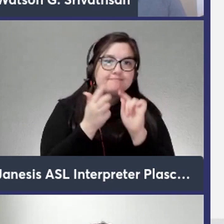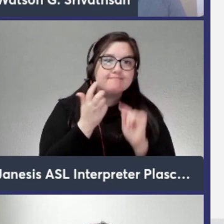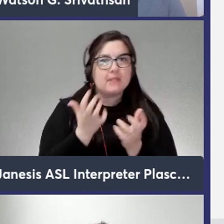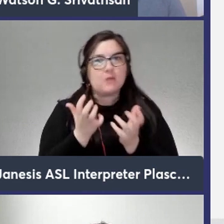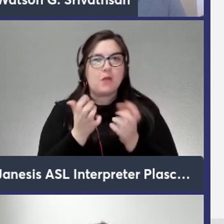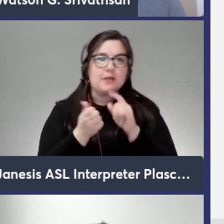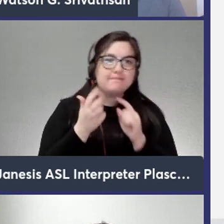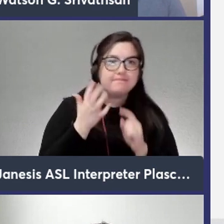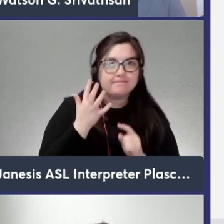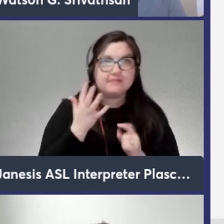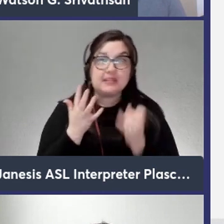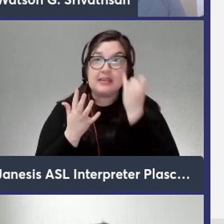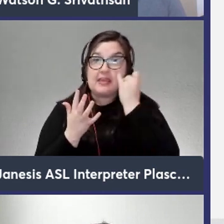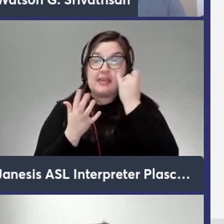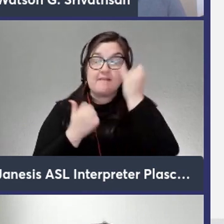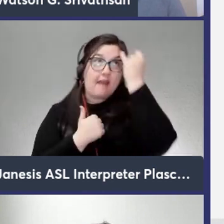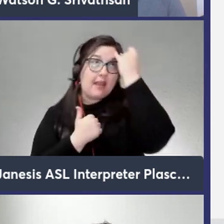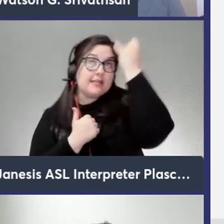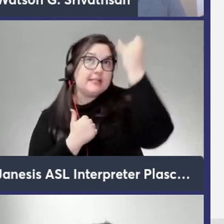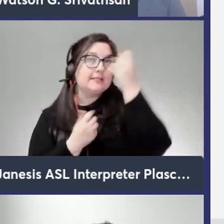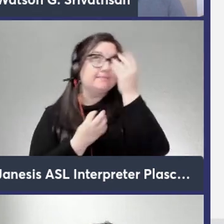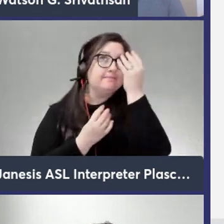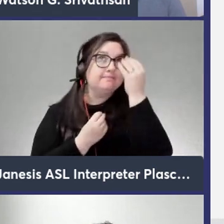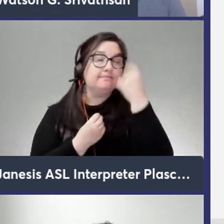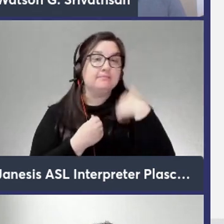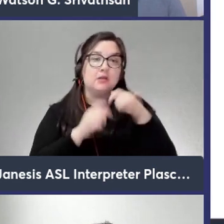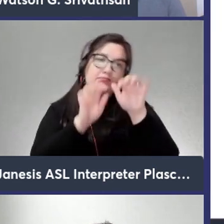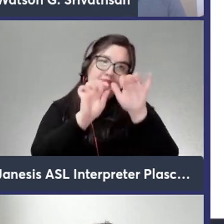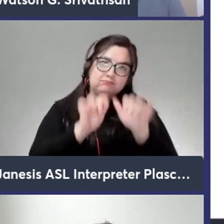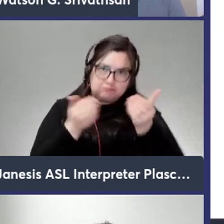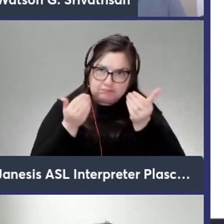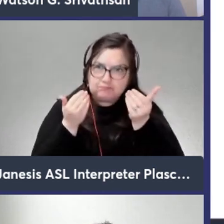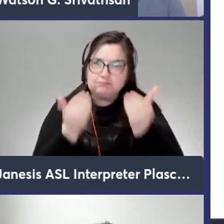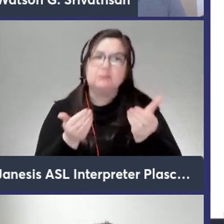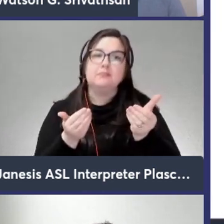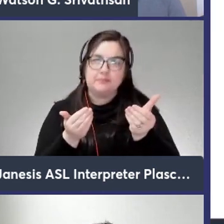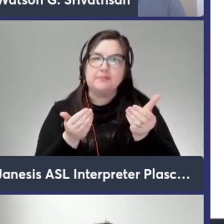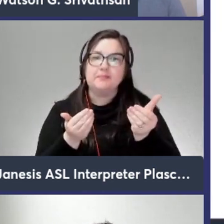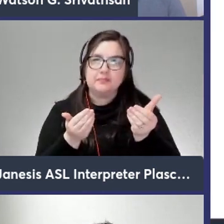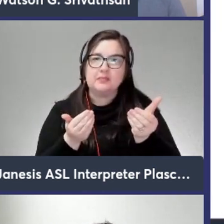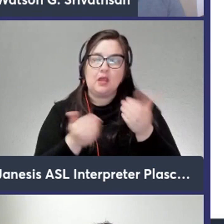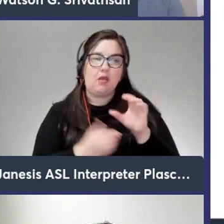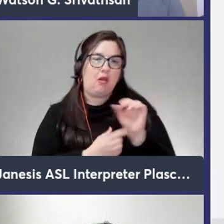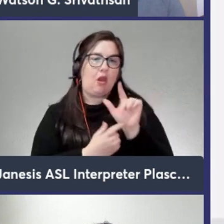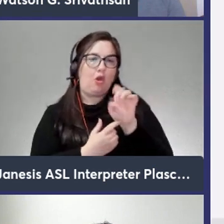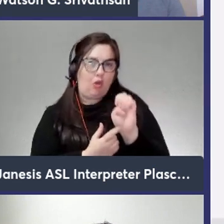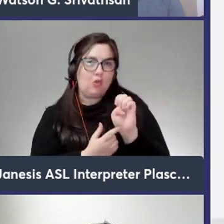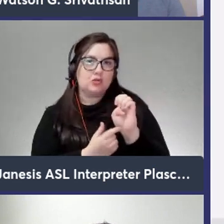So if you have great ideas that you want us to look into, go to our console, click on the feedback on the bottom left,